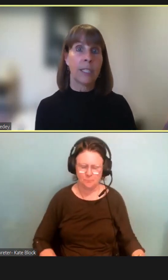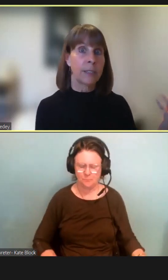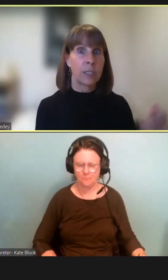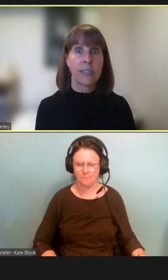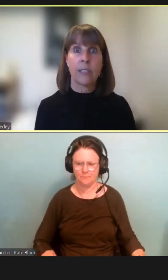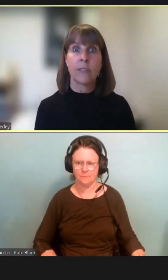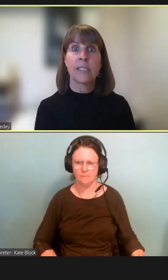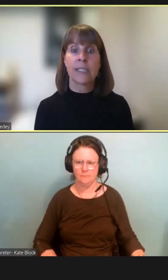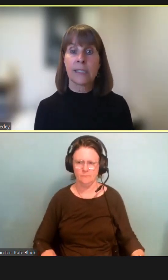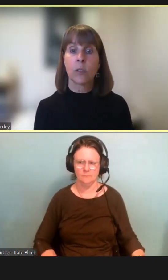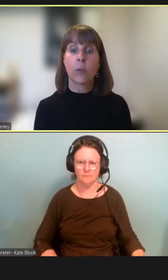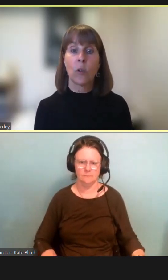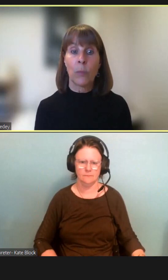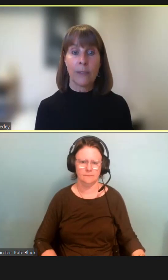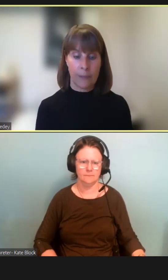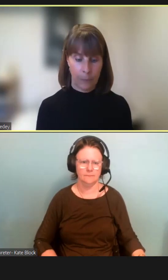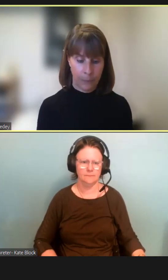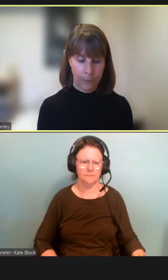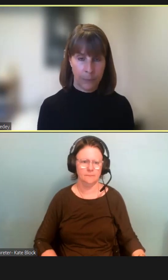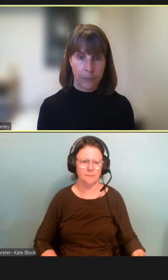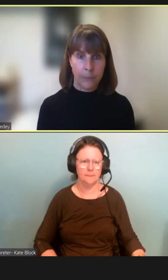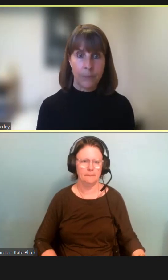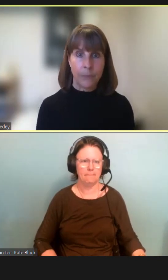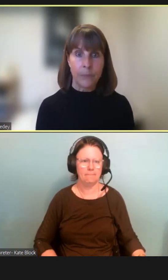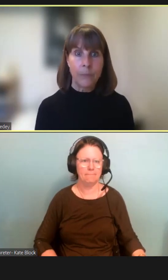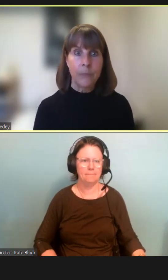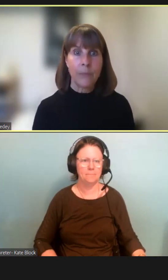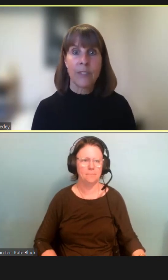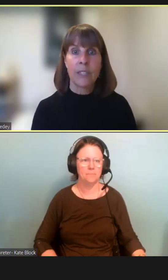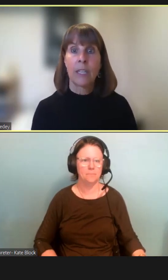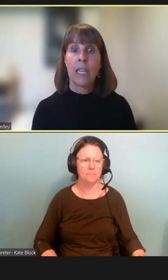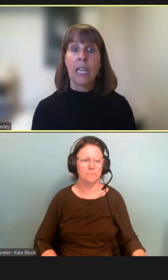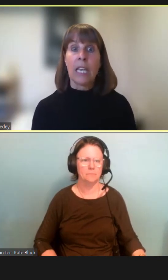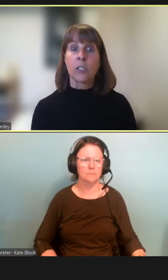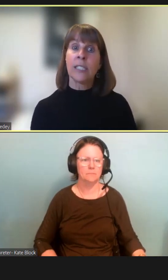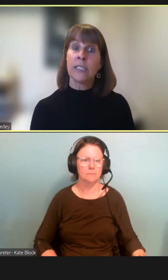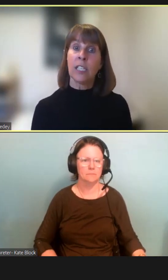say every 6 to 12 months so let's talk about the